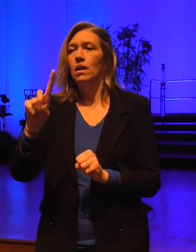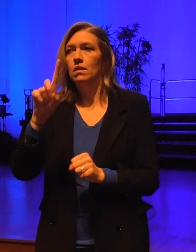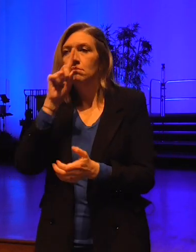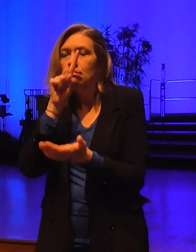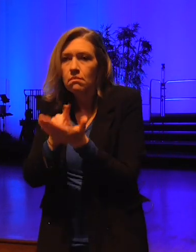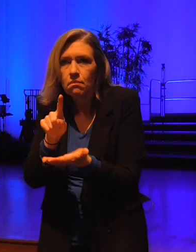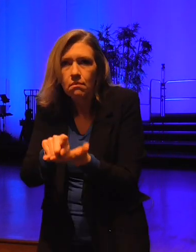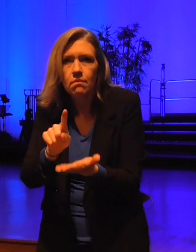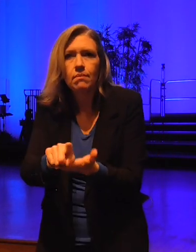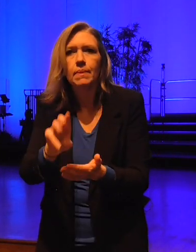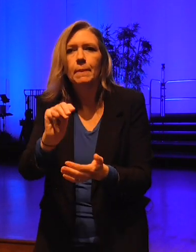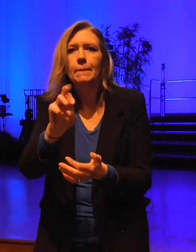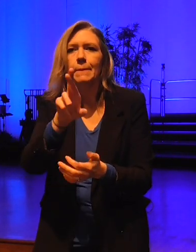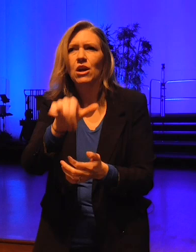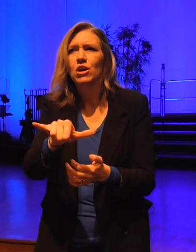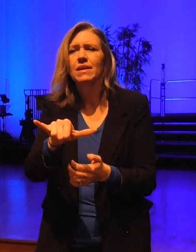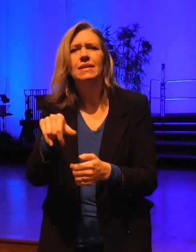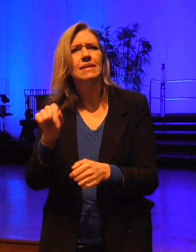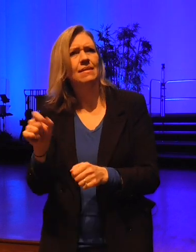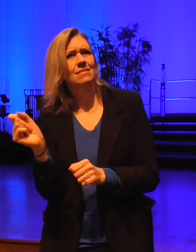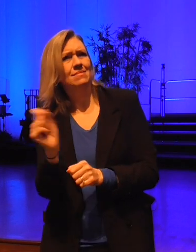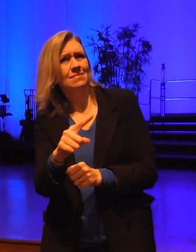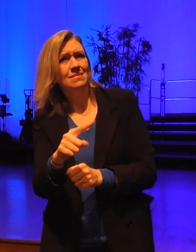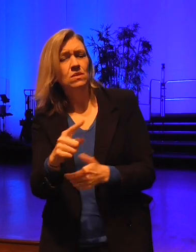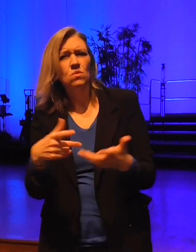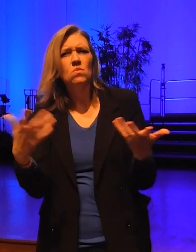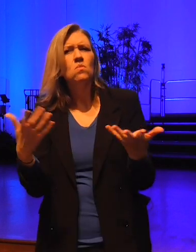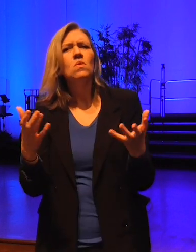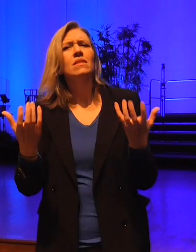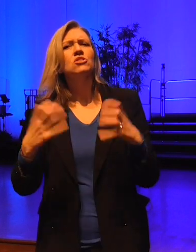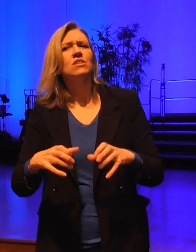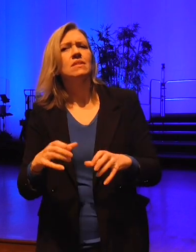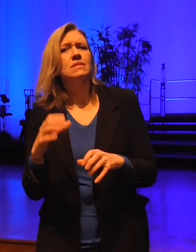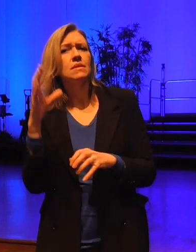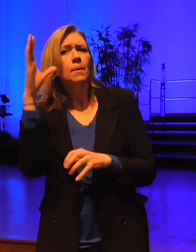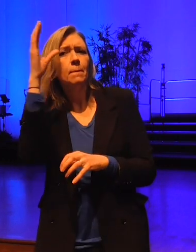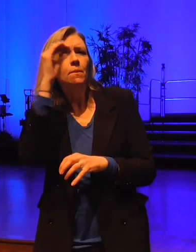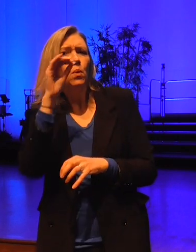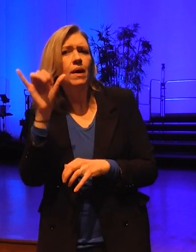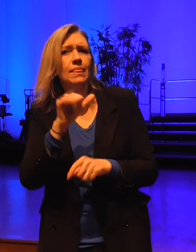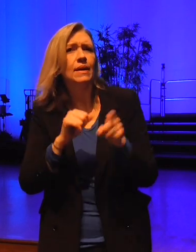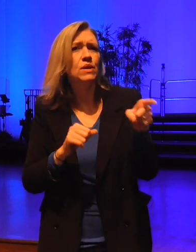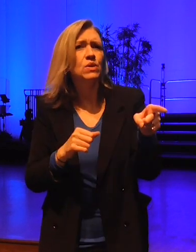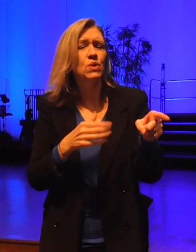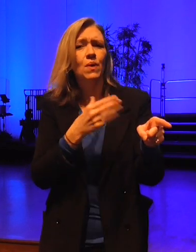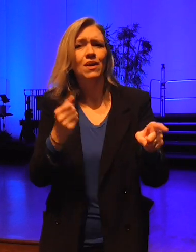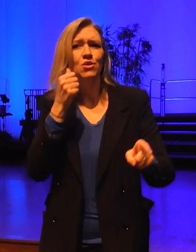um what are the chances of a boy like you and a girl like me getting